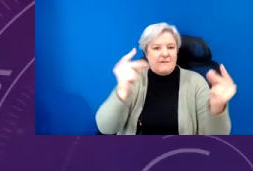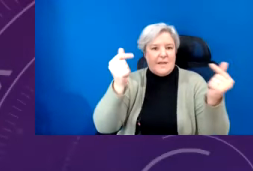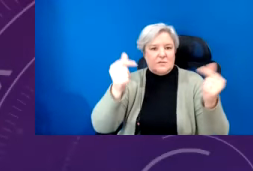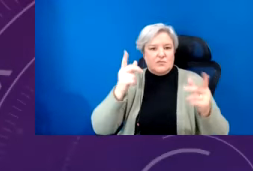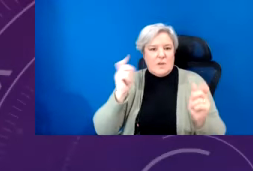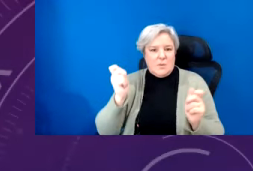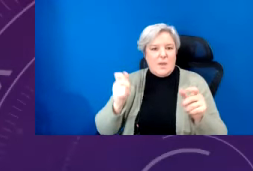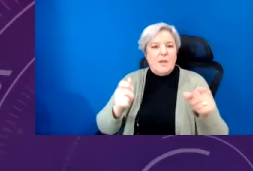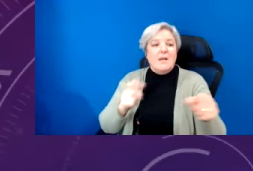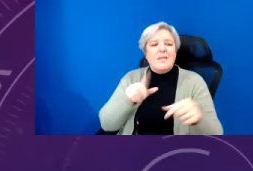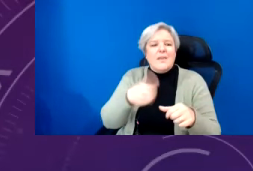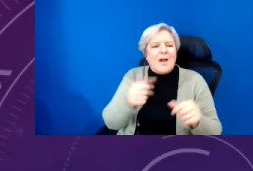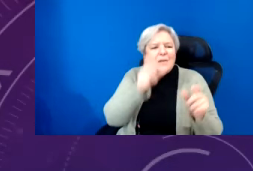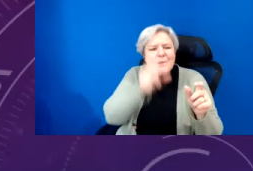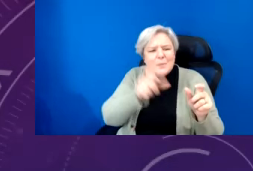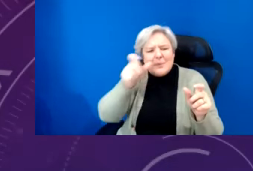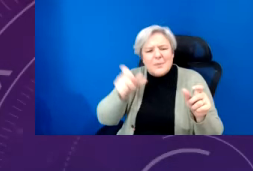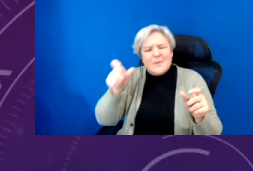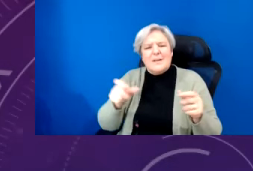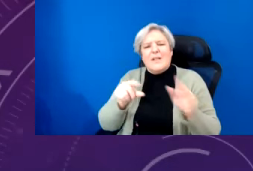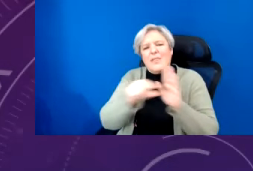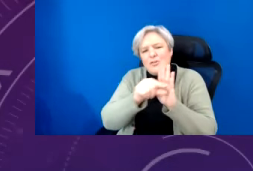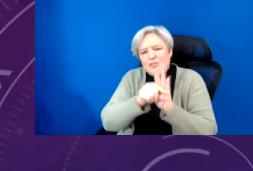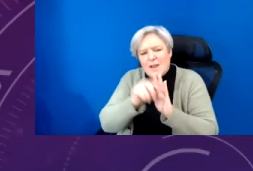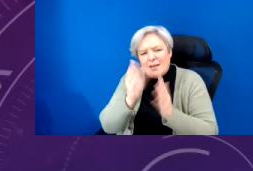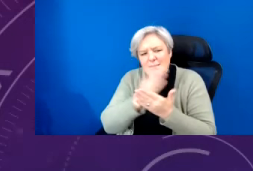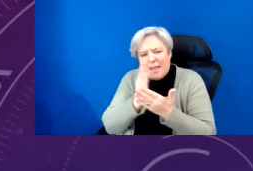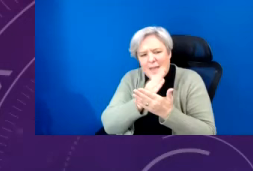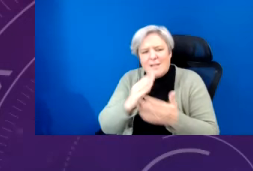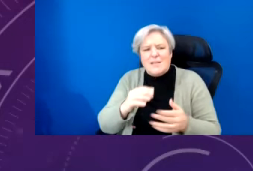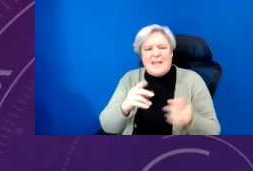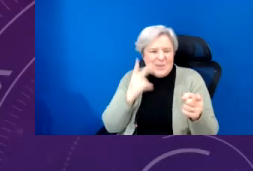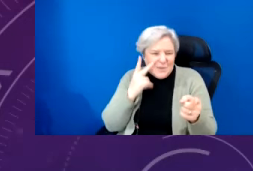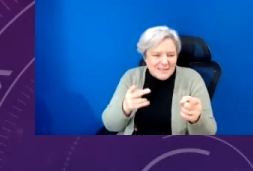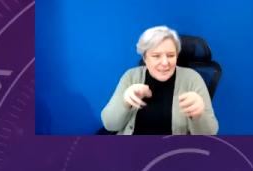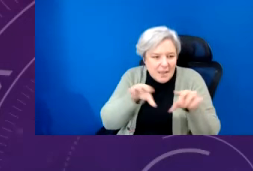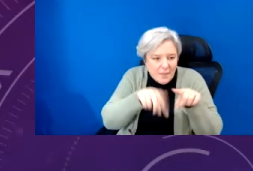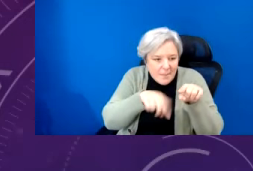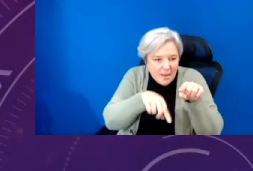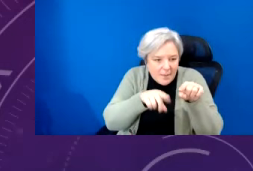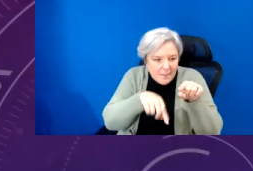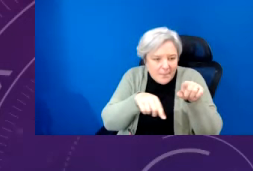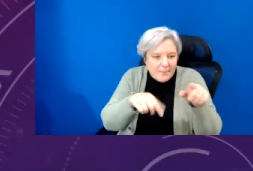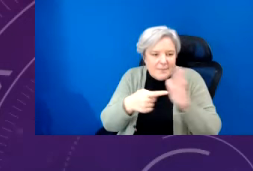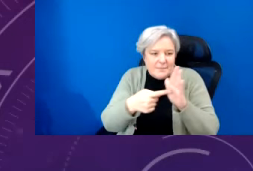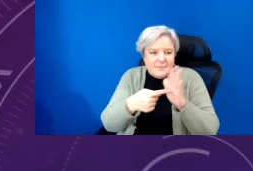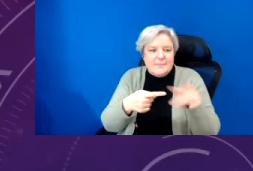The other component that is in here is the grade scale. And you can see down at the bottom on this example that there's a grade scale